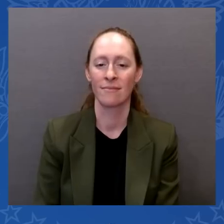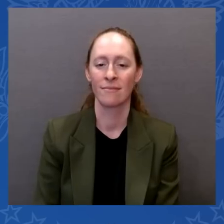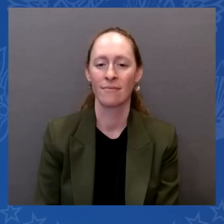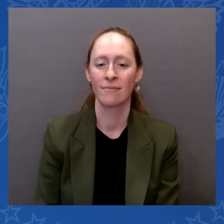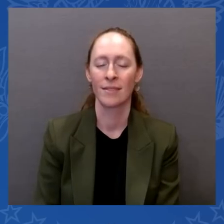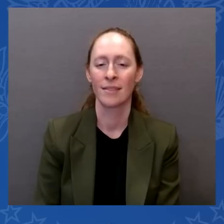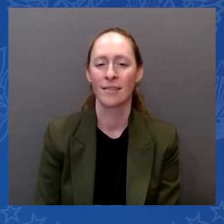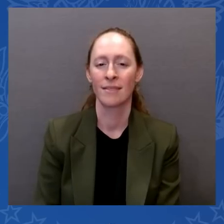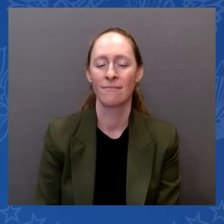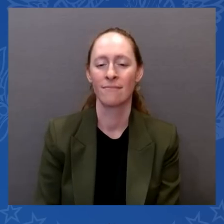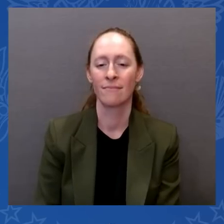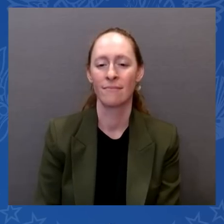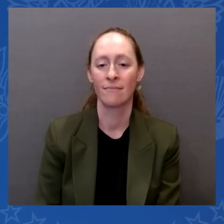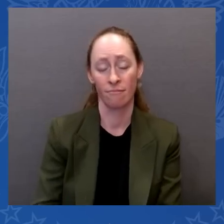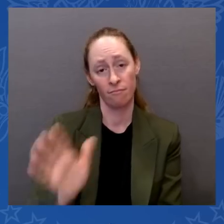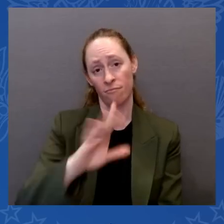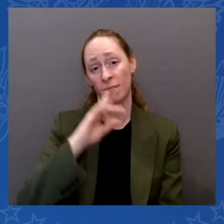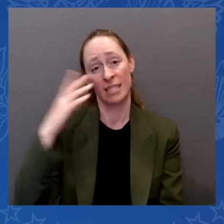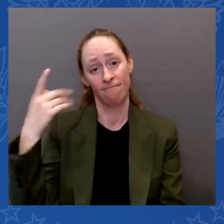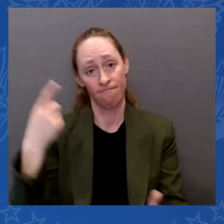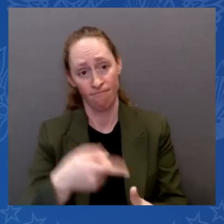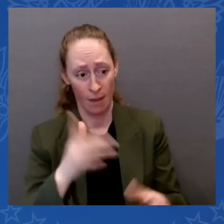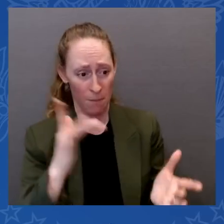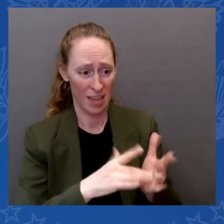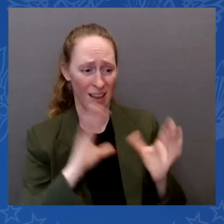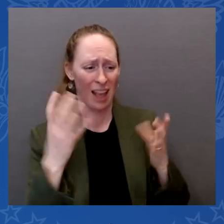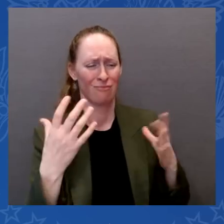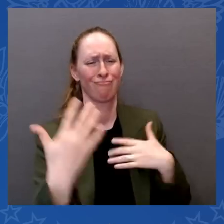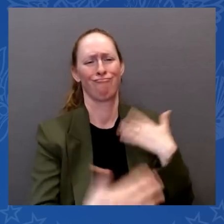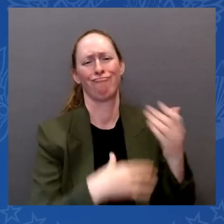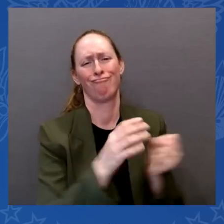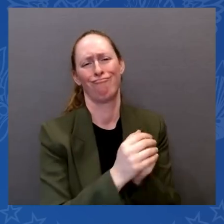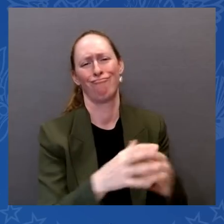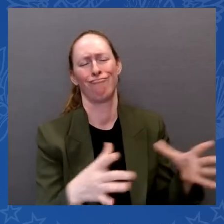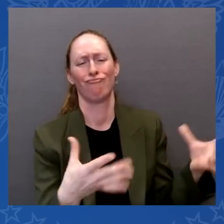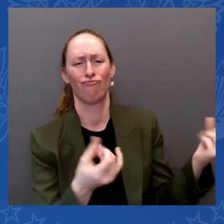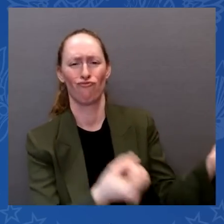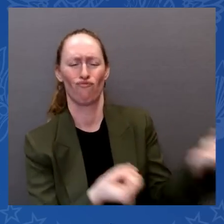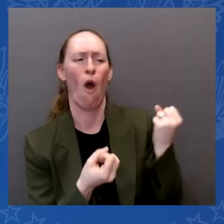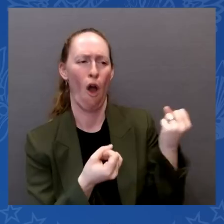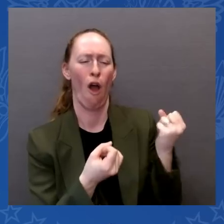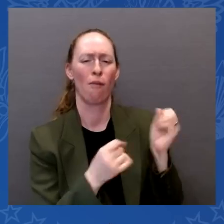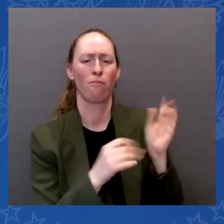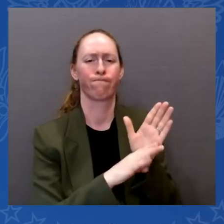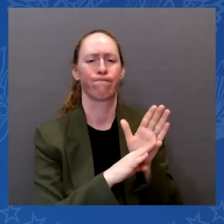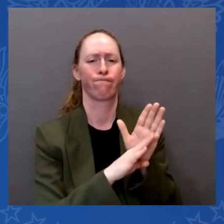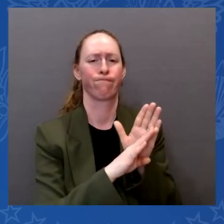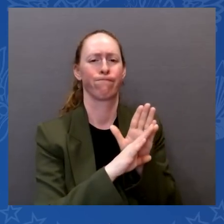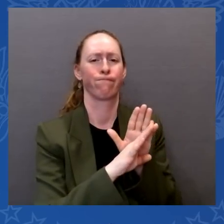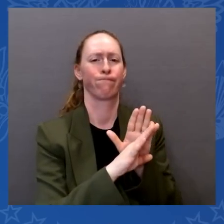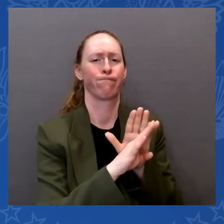and it's growing -- and the poor have a ladder up and the wealthy still do very, very well.